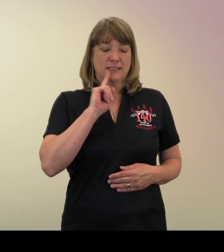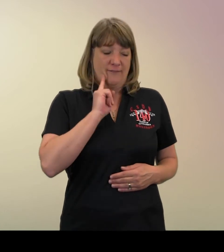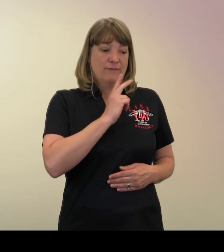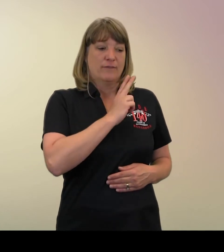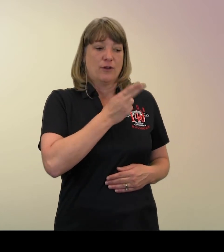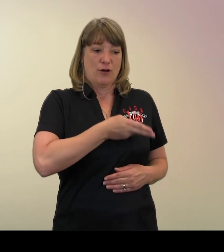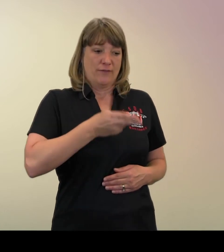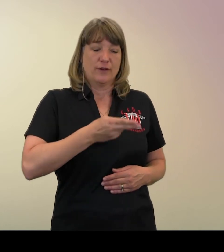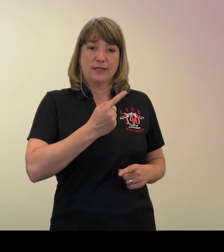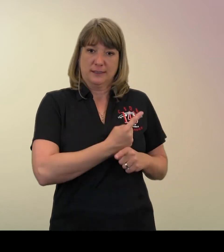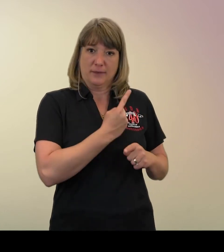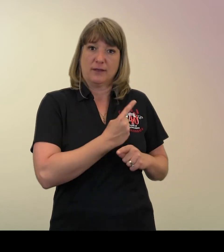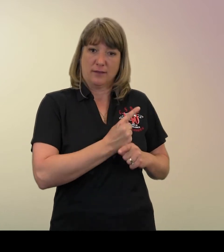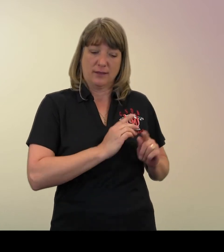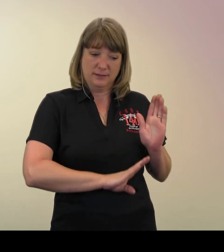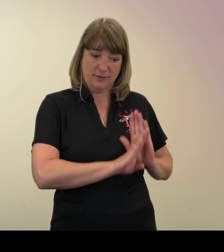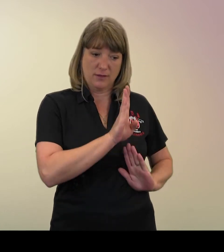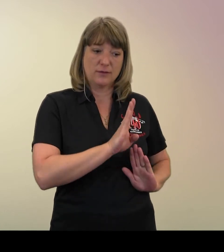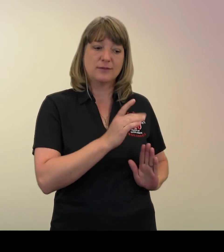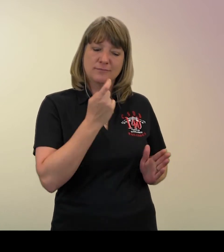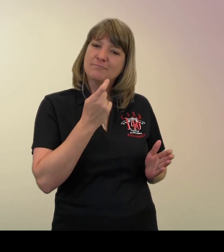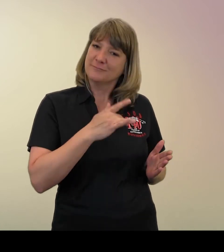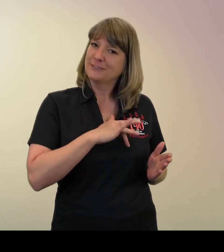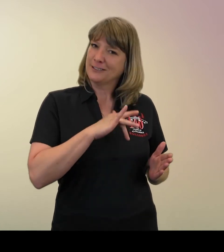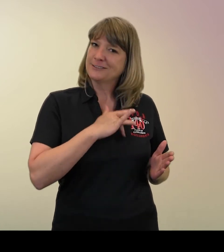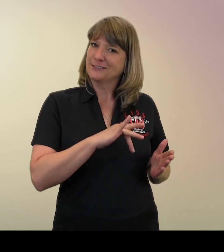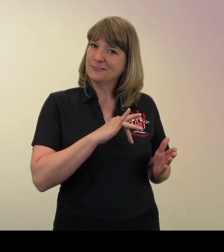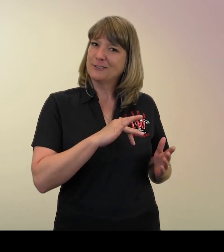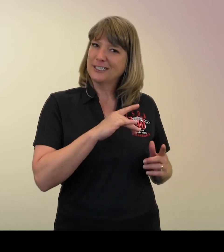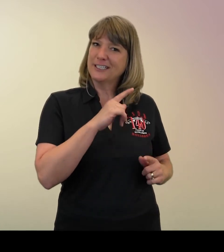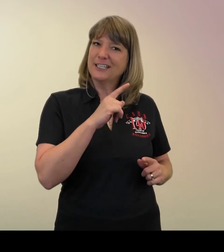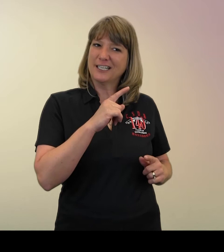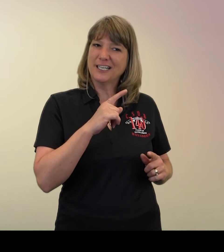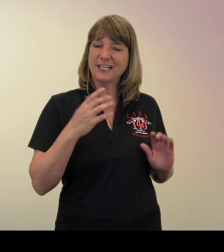For children, who are typically developing, who are deaf and hard of hearing, we sometimes do see